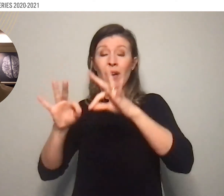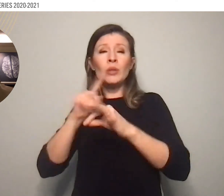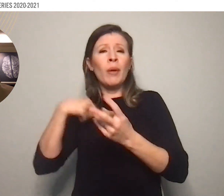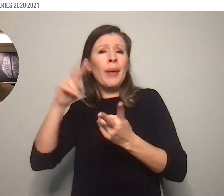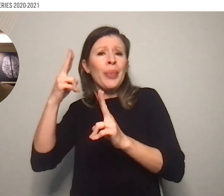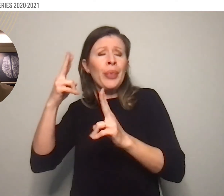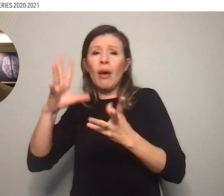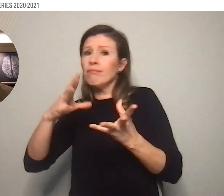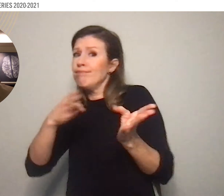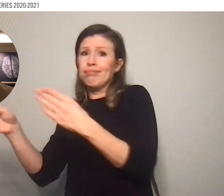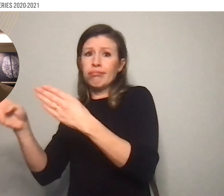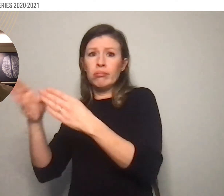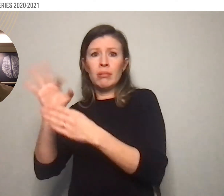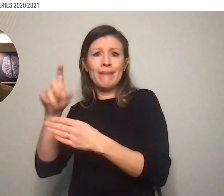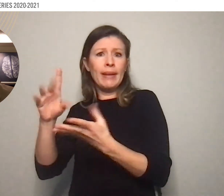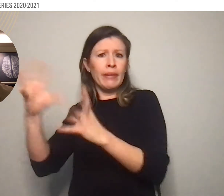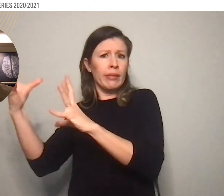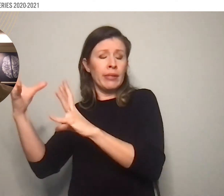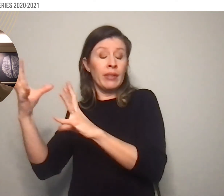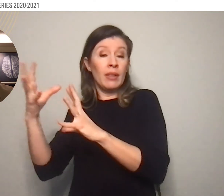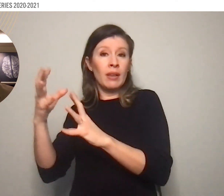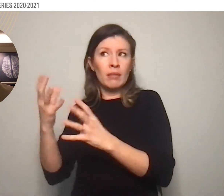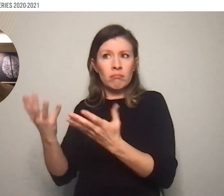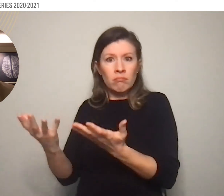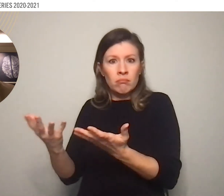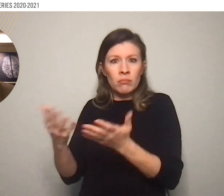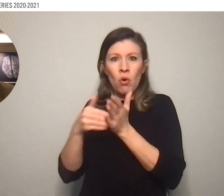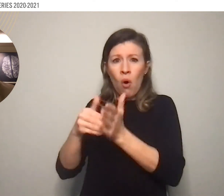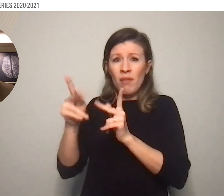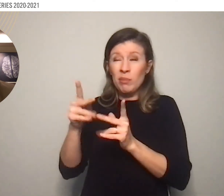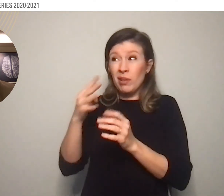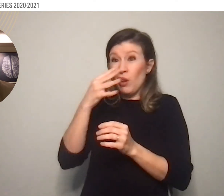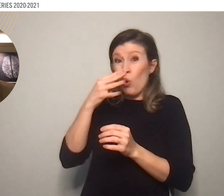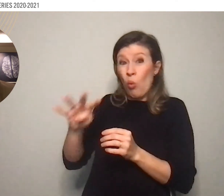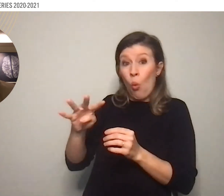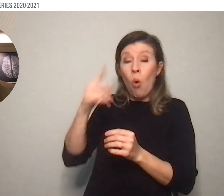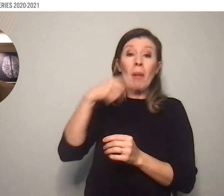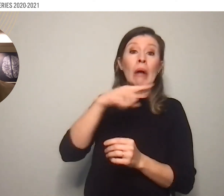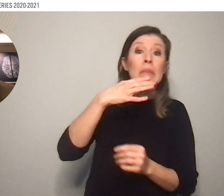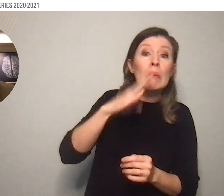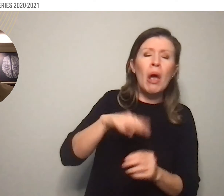the field off. Unfortunately, this is often ignored not necessarily due maliciousness or anything like